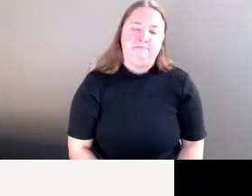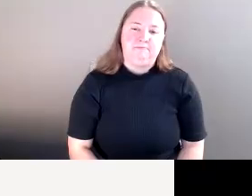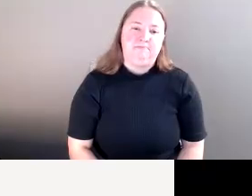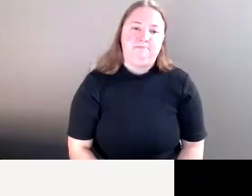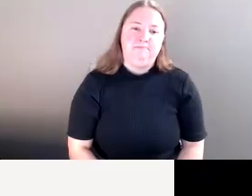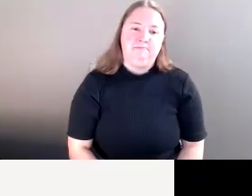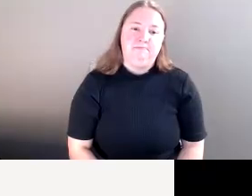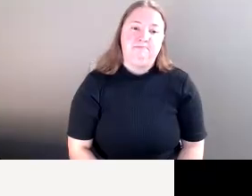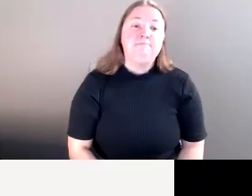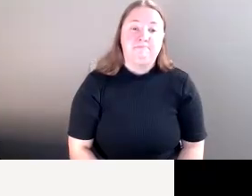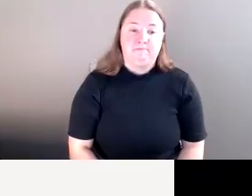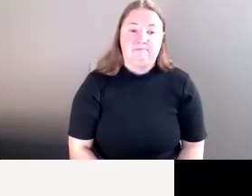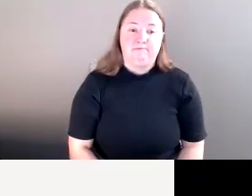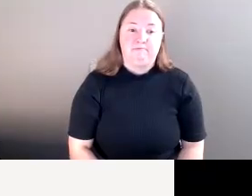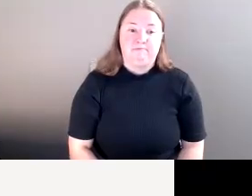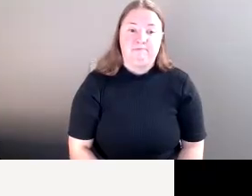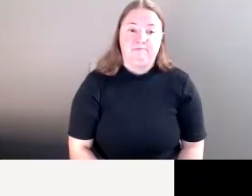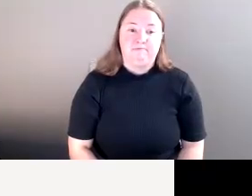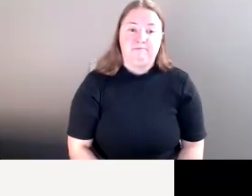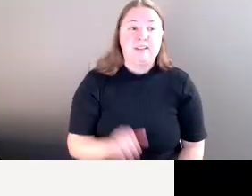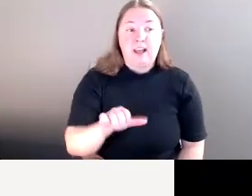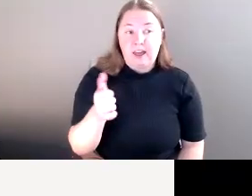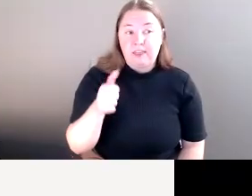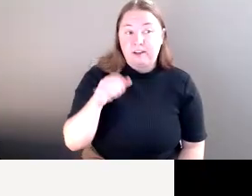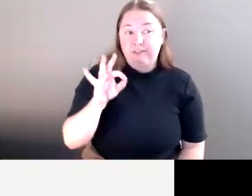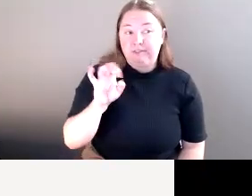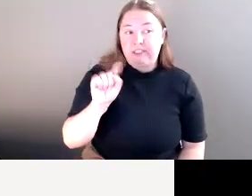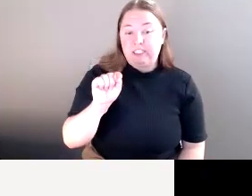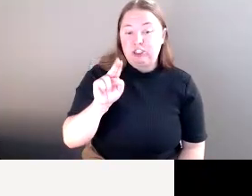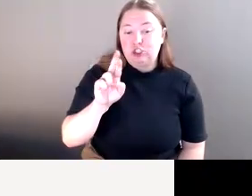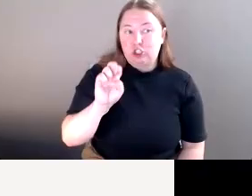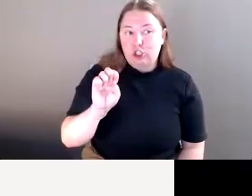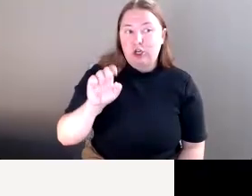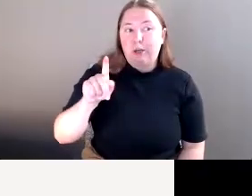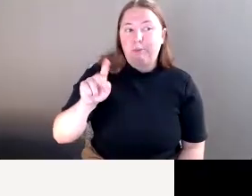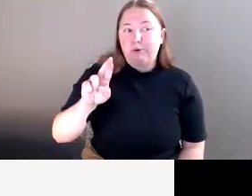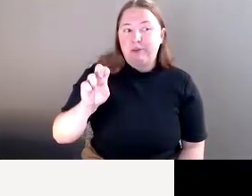So another, feature preview here is preserve